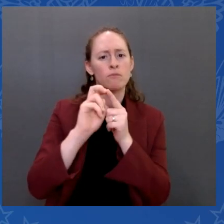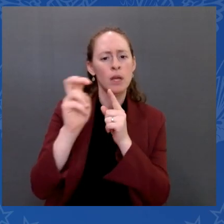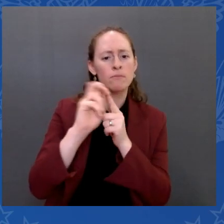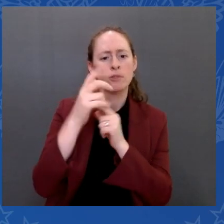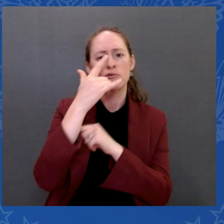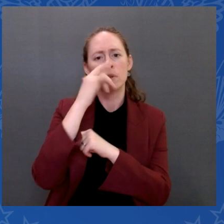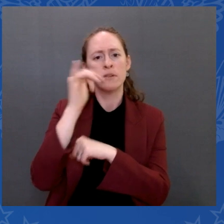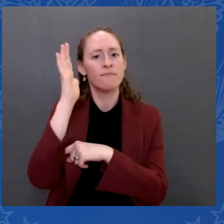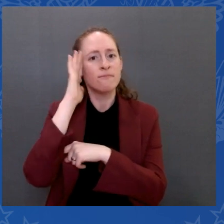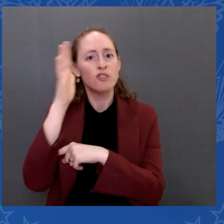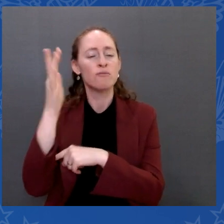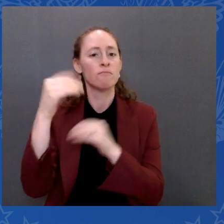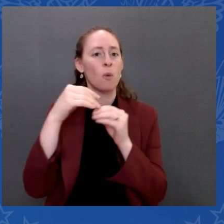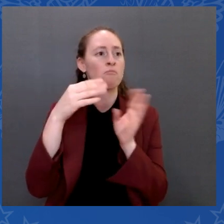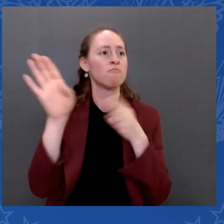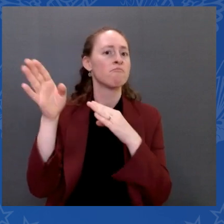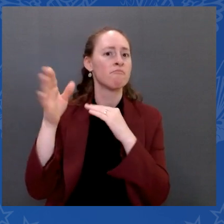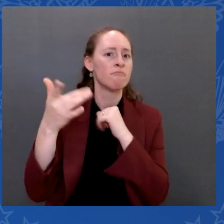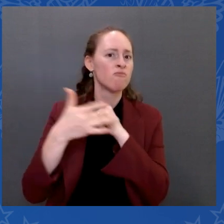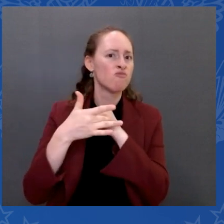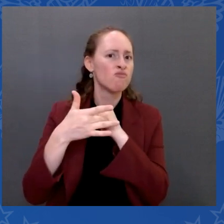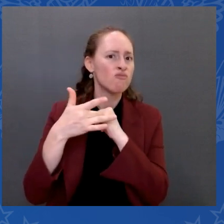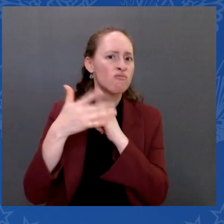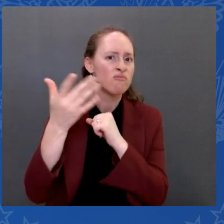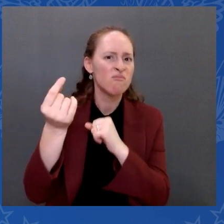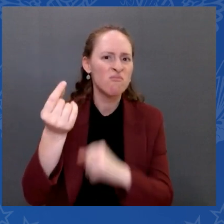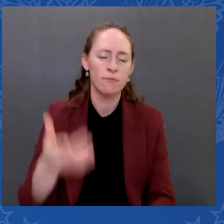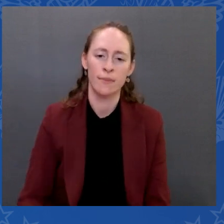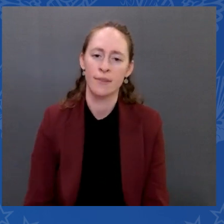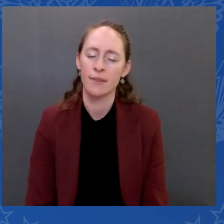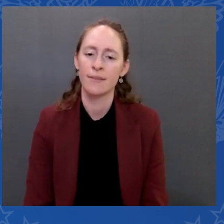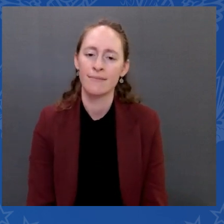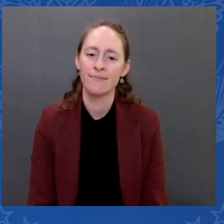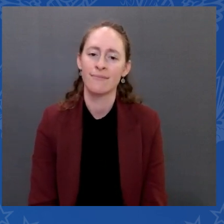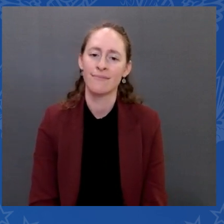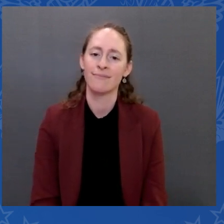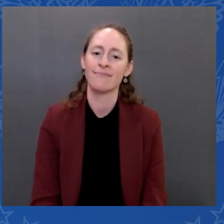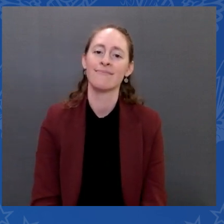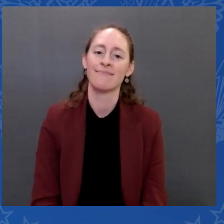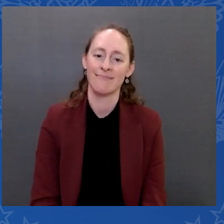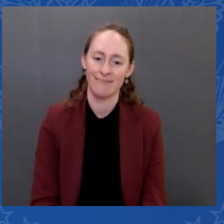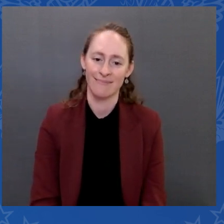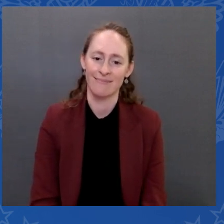Thank you for the opportunity to join this group of thought leaders from government and industry